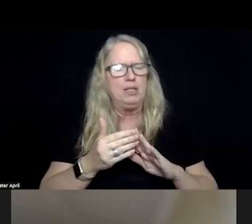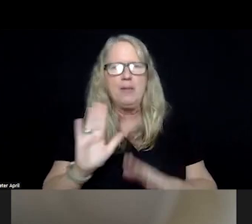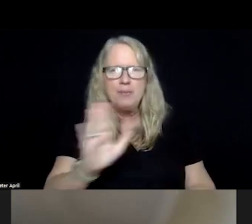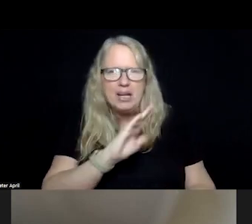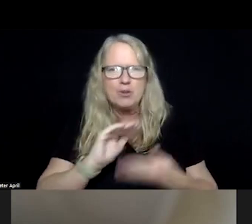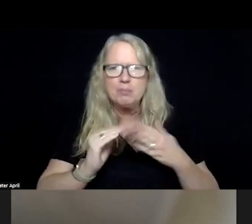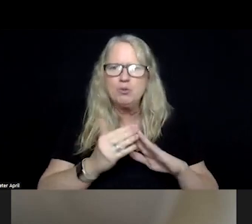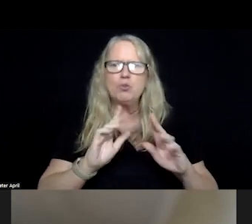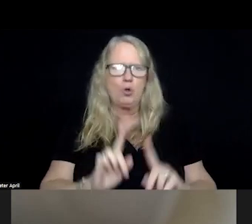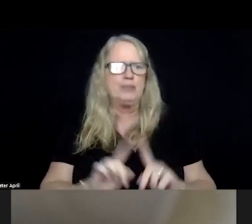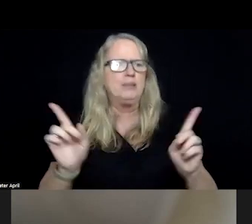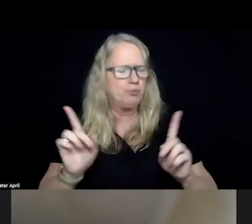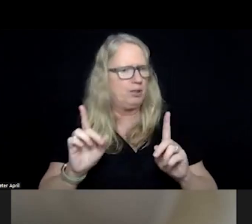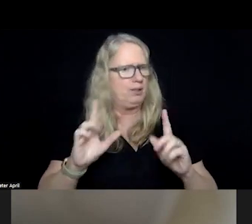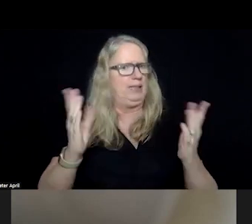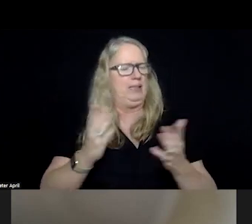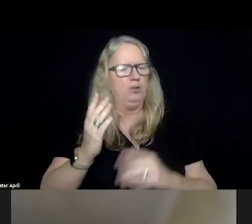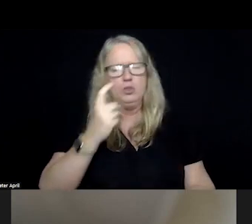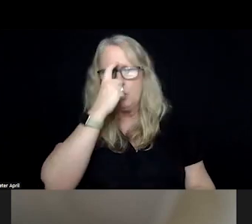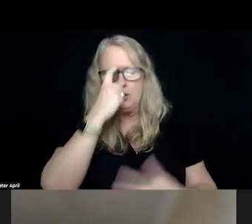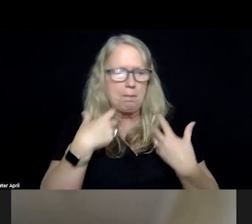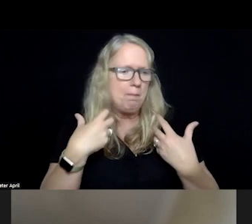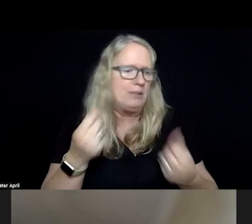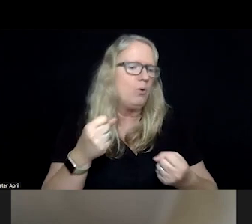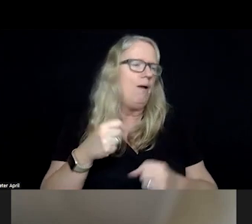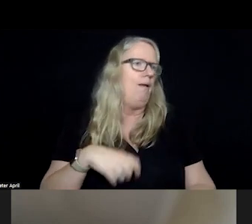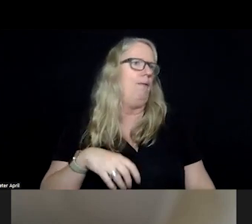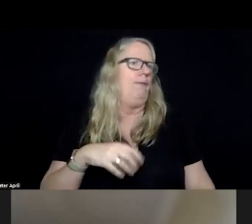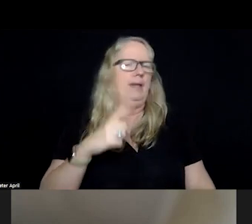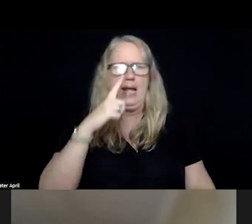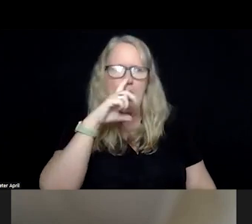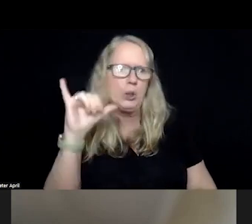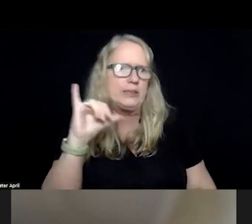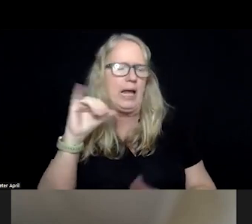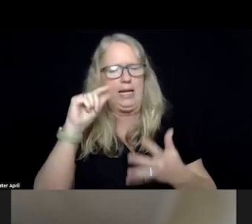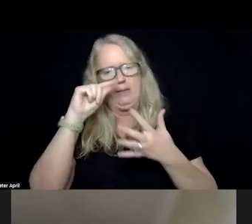YOU HEAR MENTAL HEALTH LOOKS LIKE THIS IN THIS STATE AND THOSE